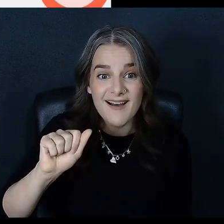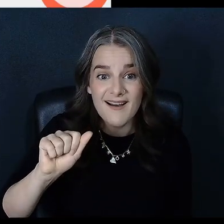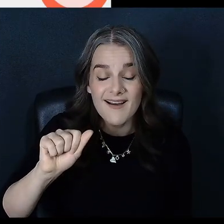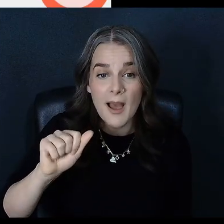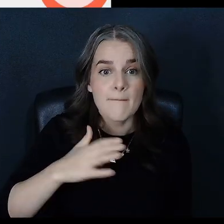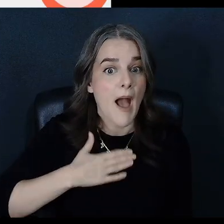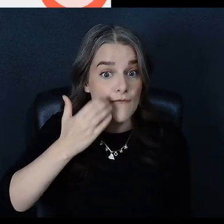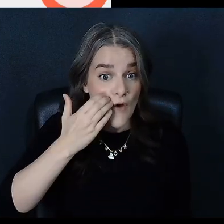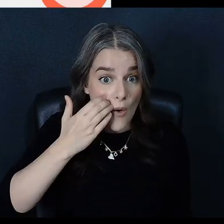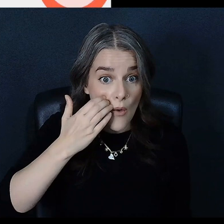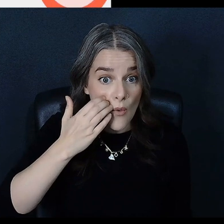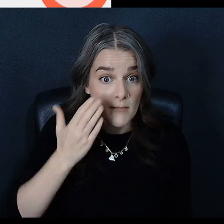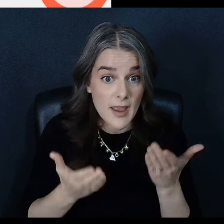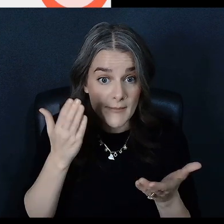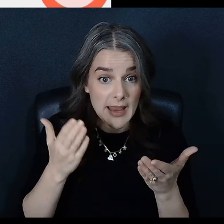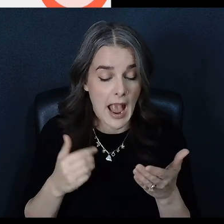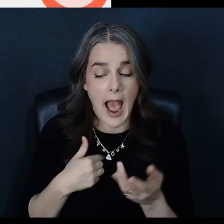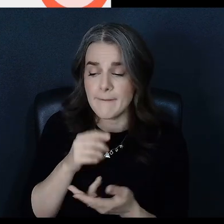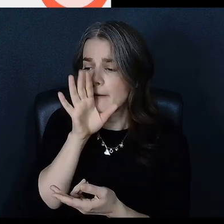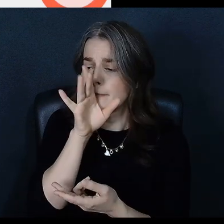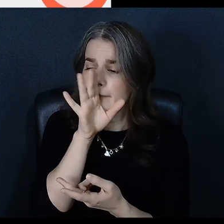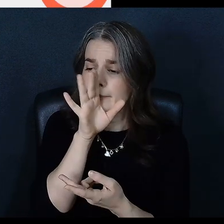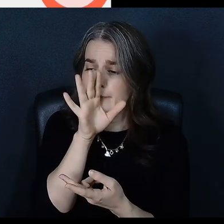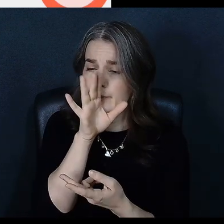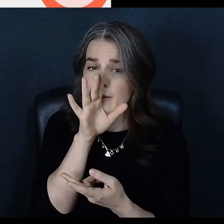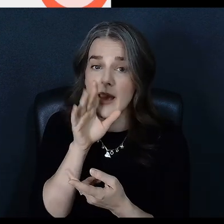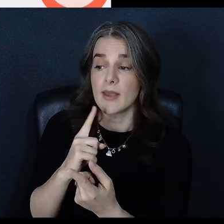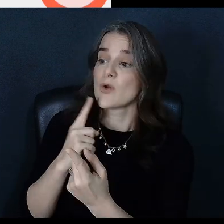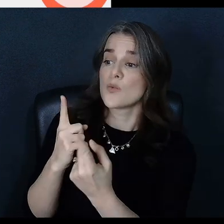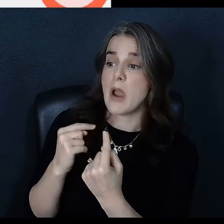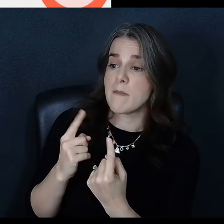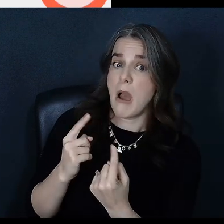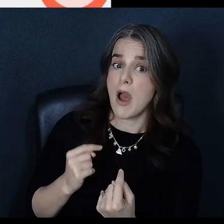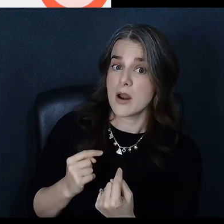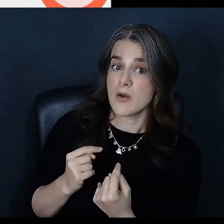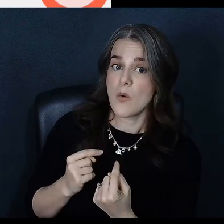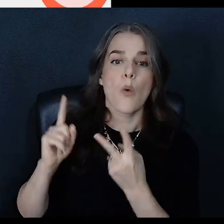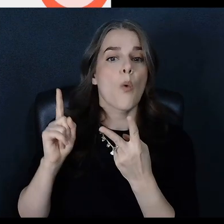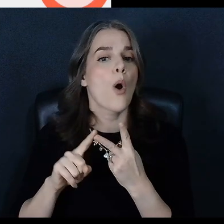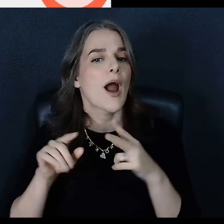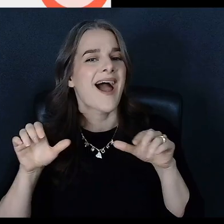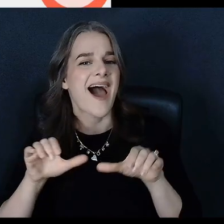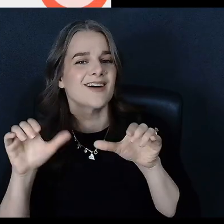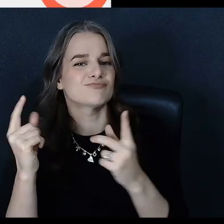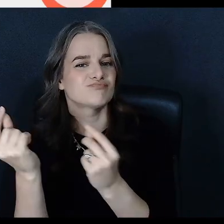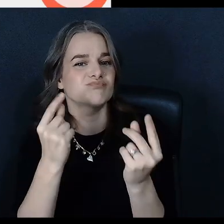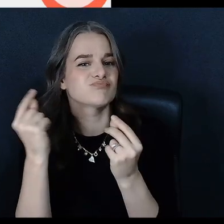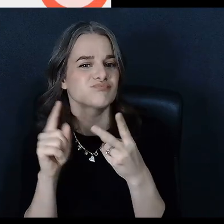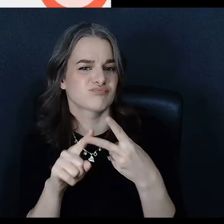And it is either responding back to me or performing some action. So two kinds of things that can happen here--